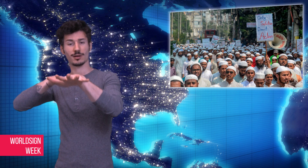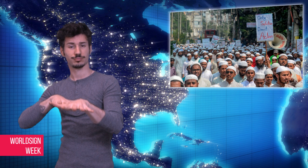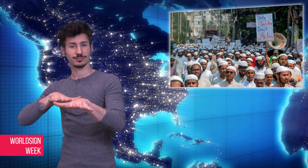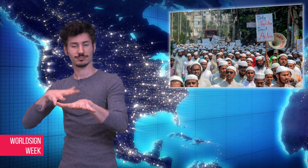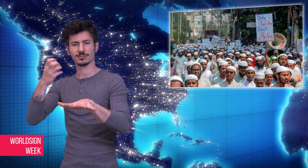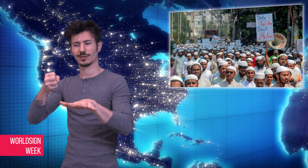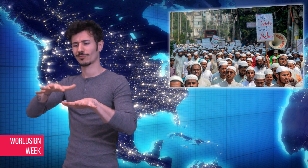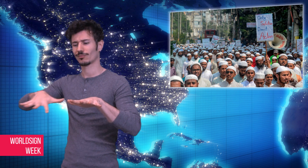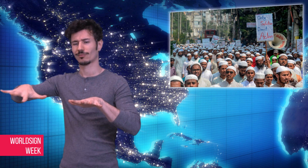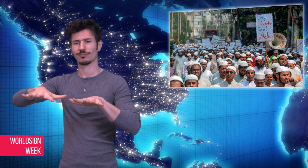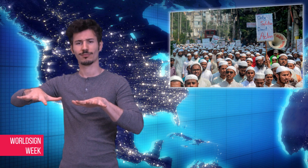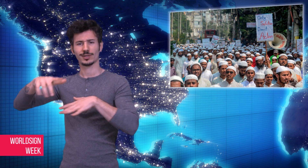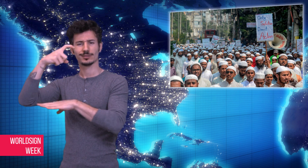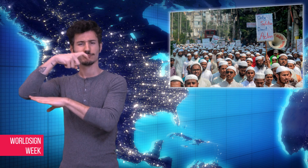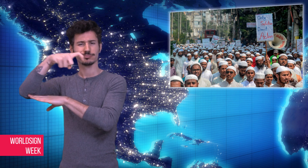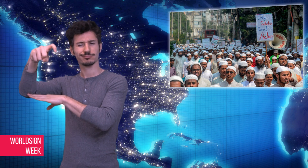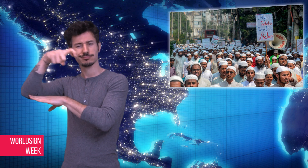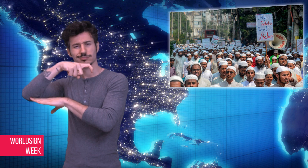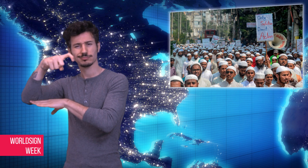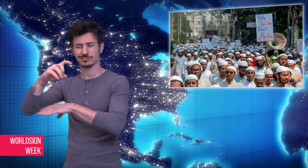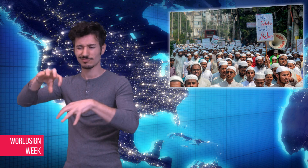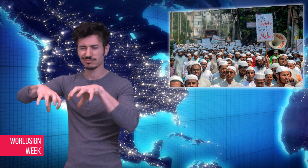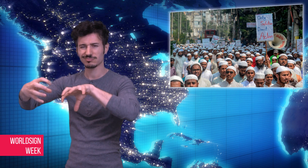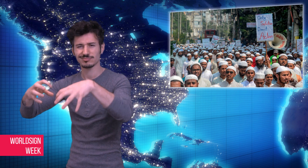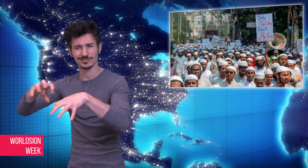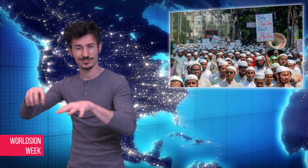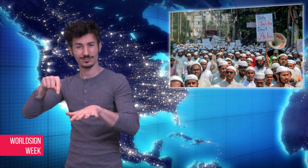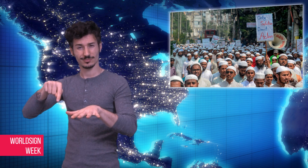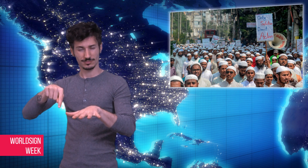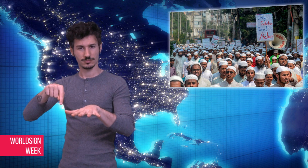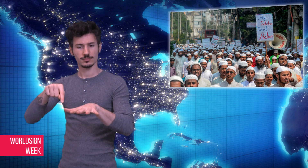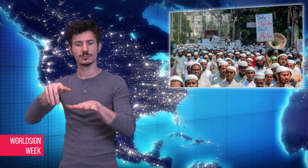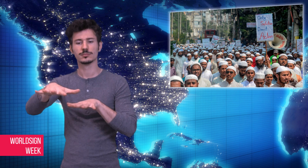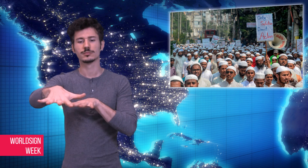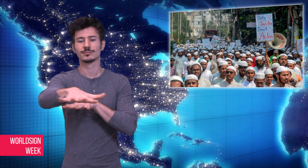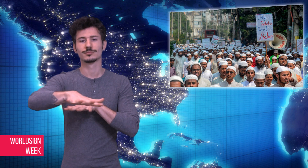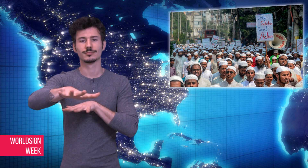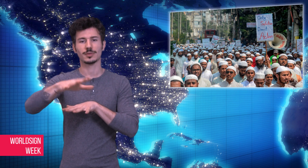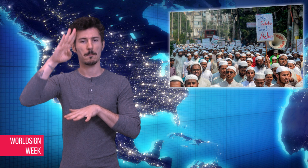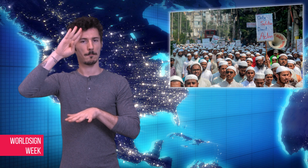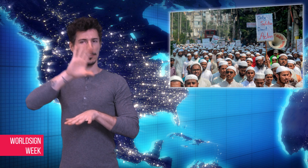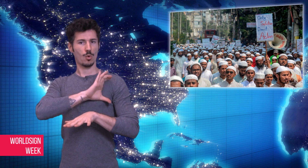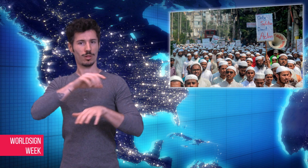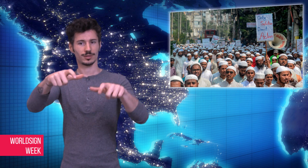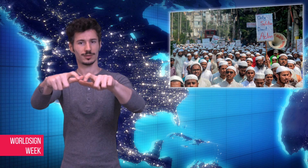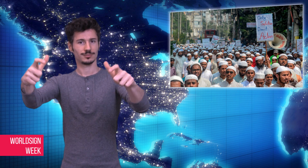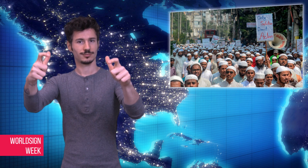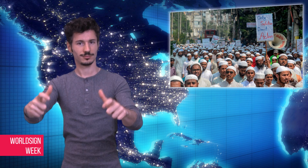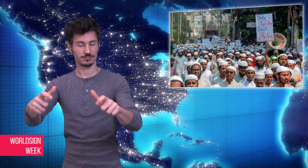After protesting peacefully near a construction site,